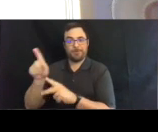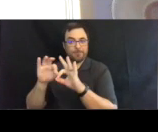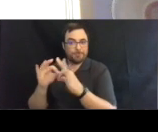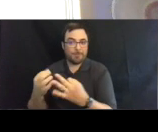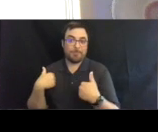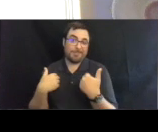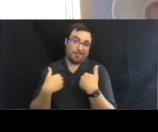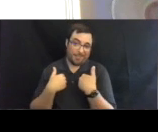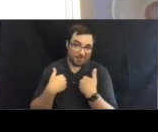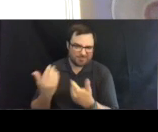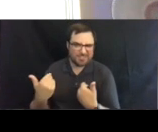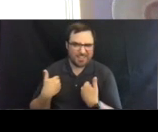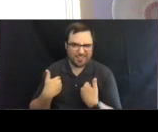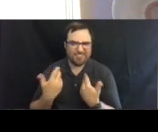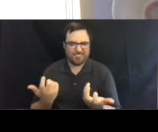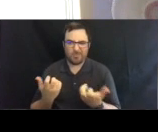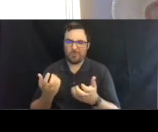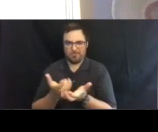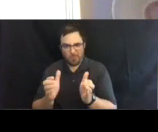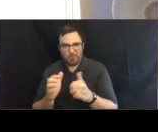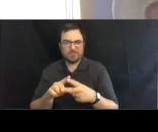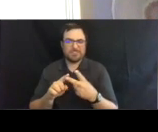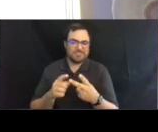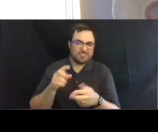certainly have bowls and chairs. You can figure out how to make this